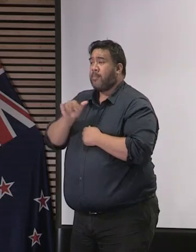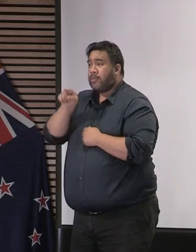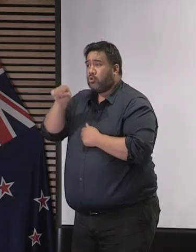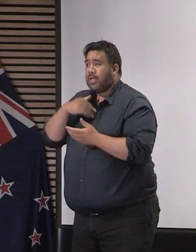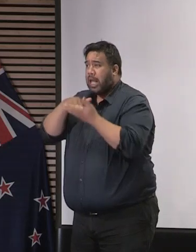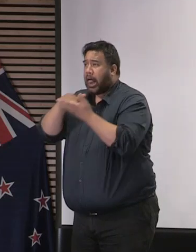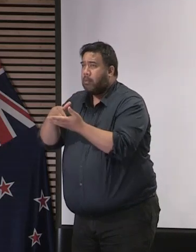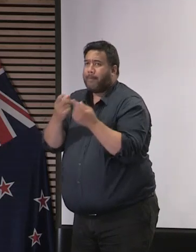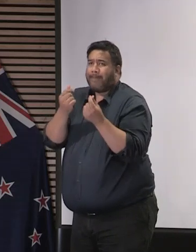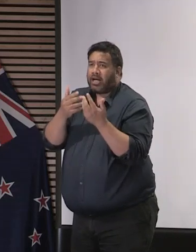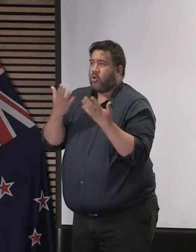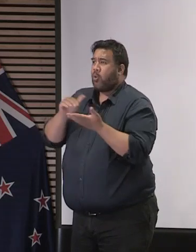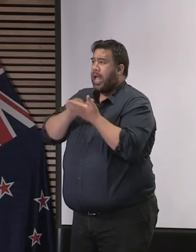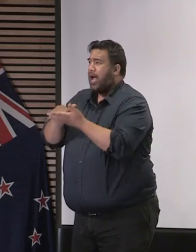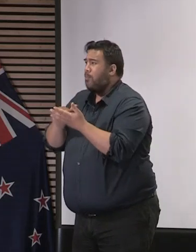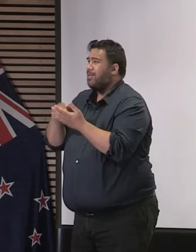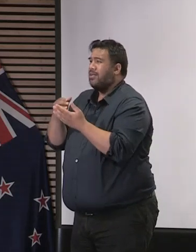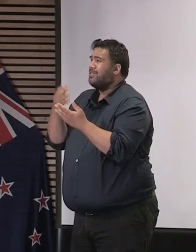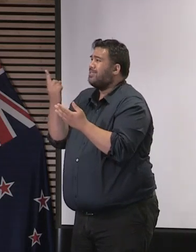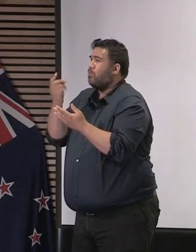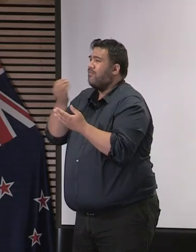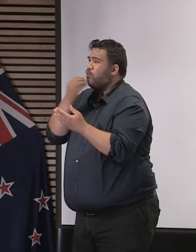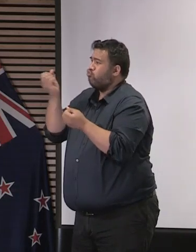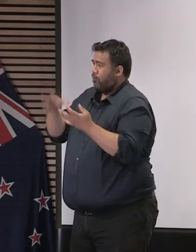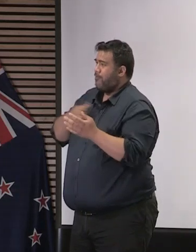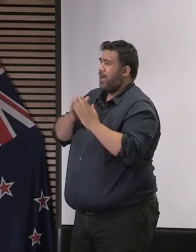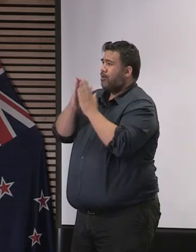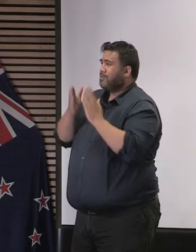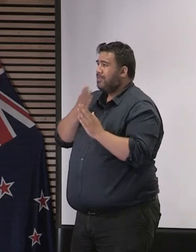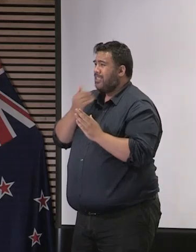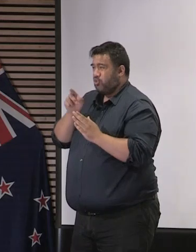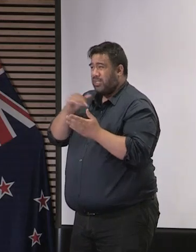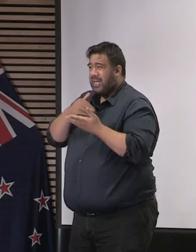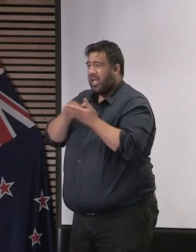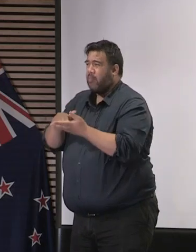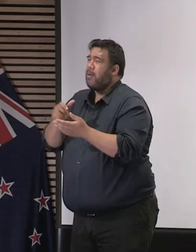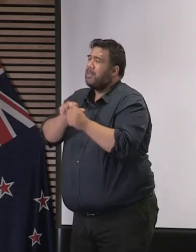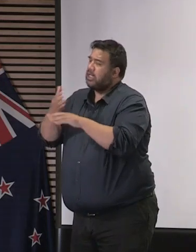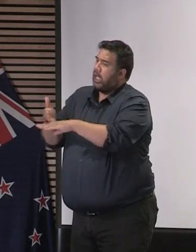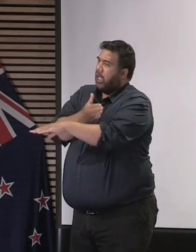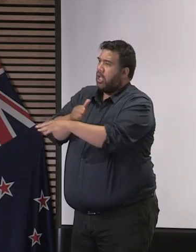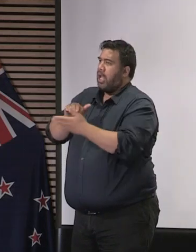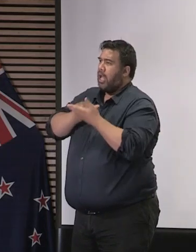is covid19.govt. Nz. If you need help accessing essential goods, financial assistance,